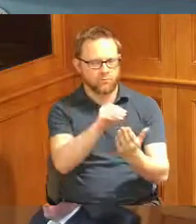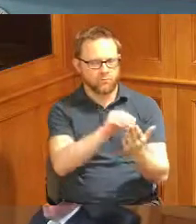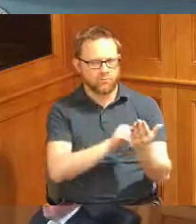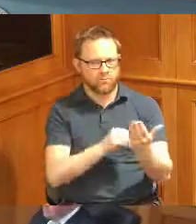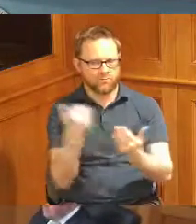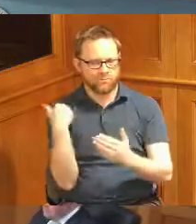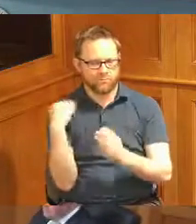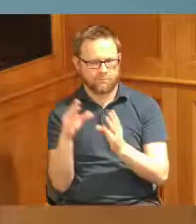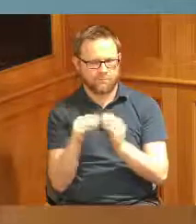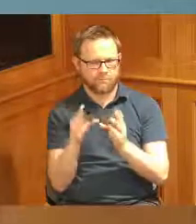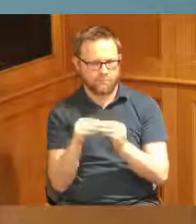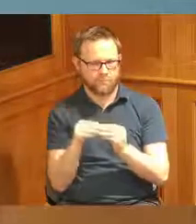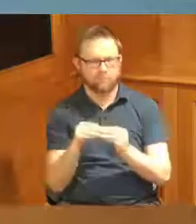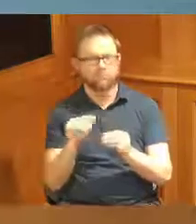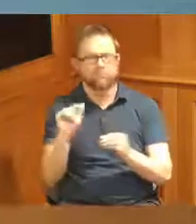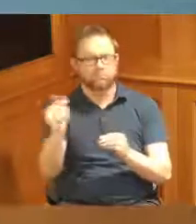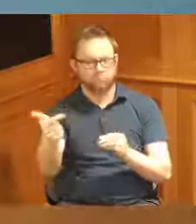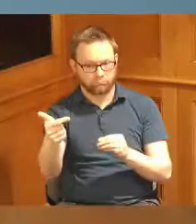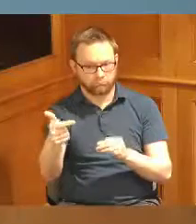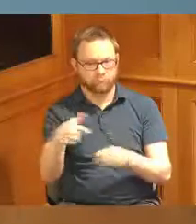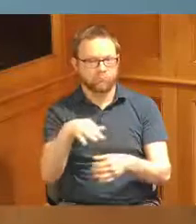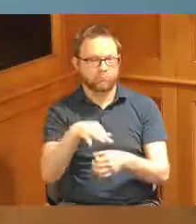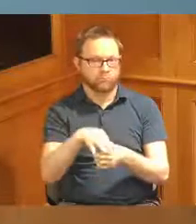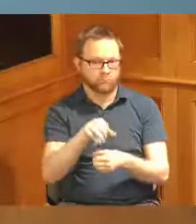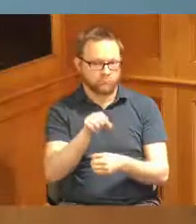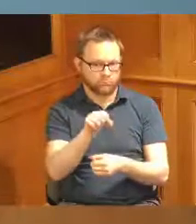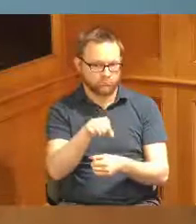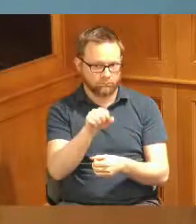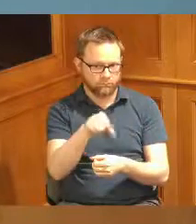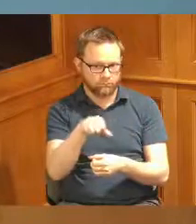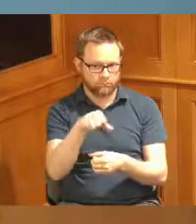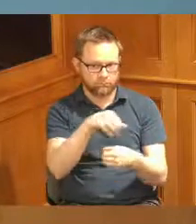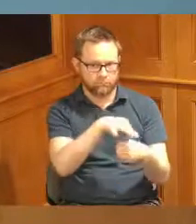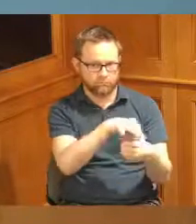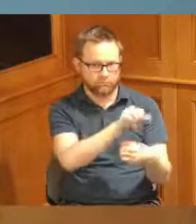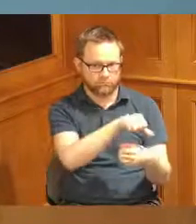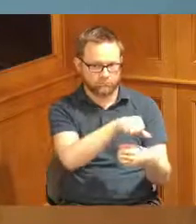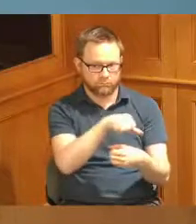second Commissioner Reece yes Commissioner Driehaus yes Commissioner Summerow Dumas yes